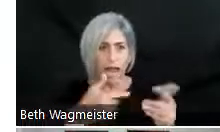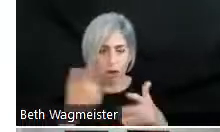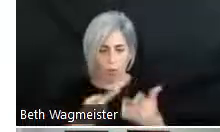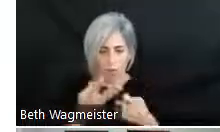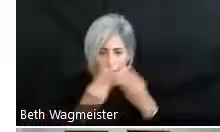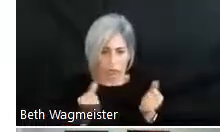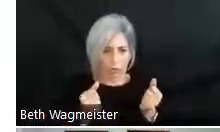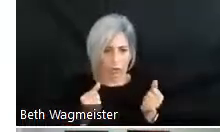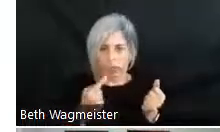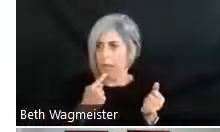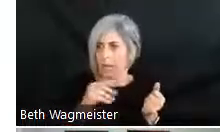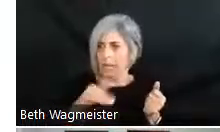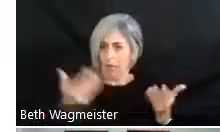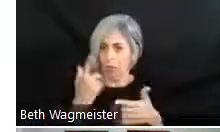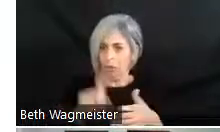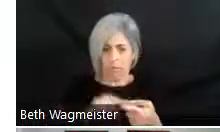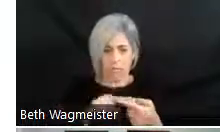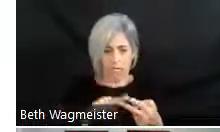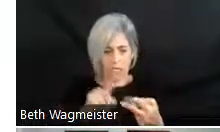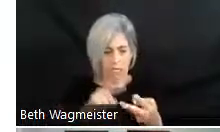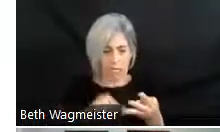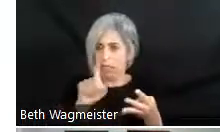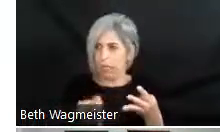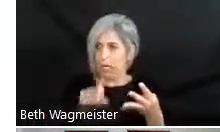to say something like here's what you need. You need this right away. Imagine if a doctor